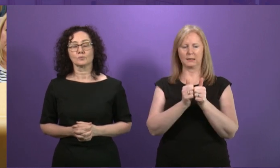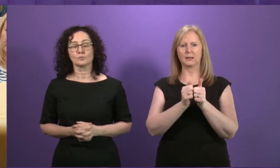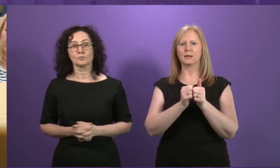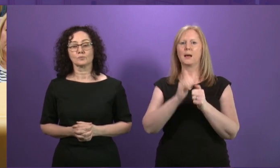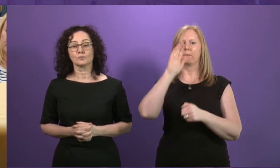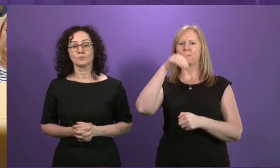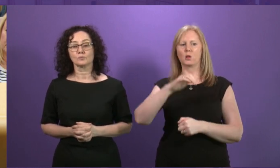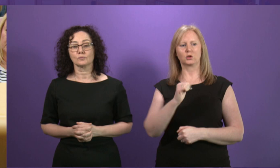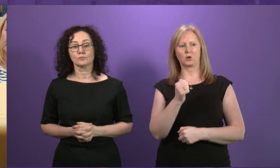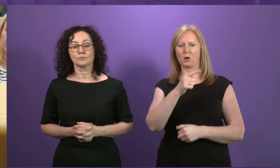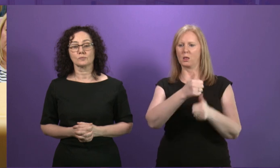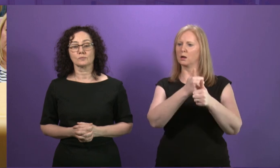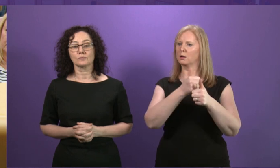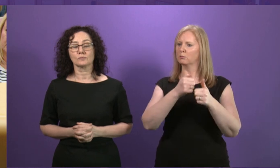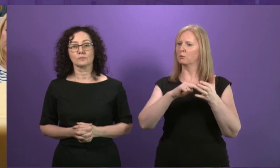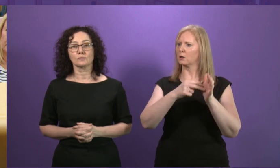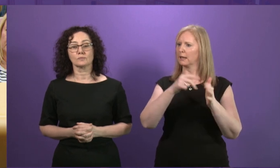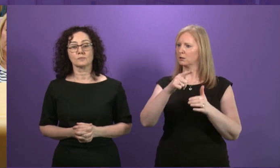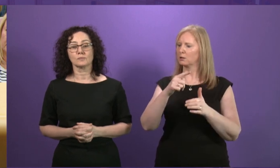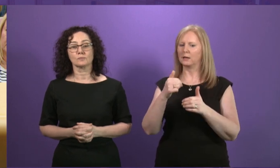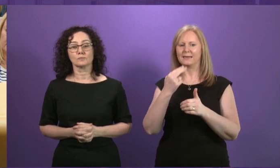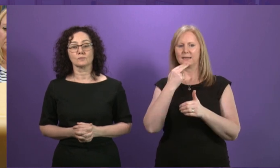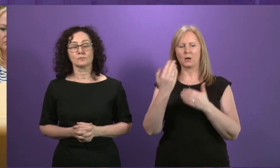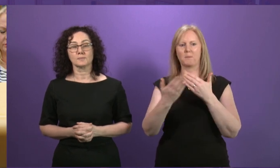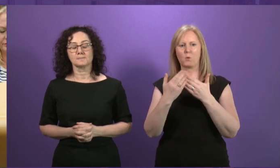that we need more patient-clinician partnerships in Scotland?